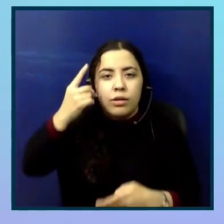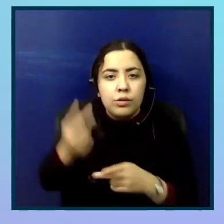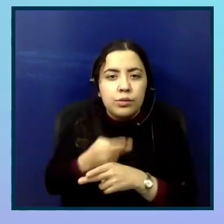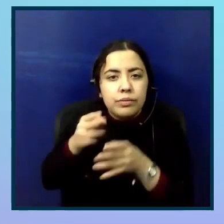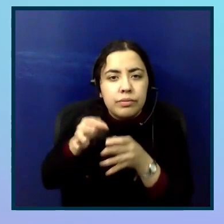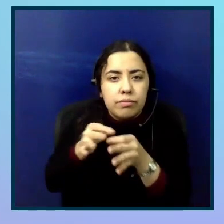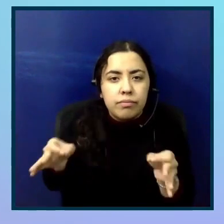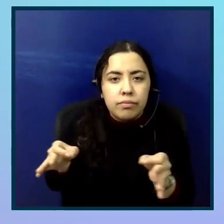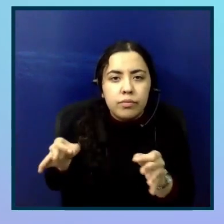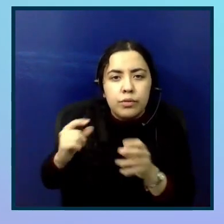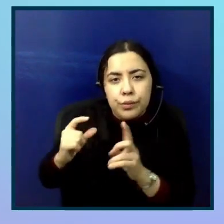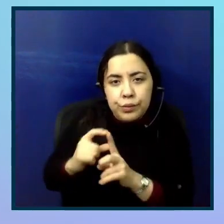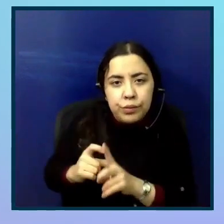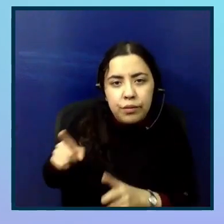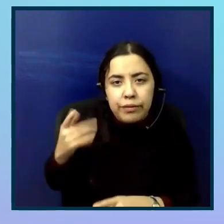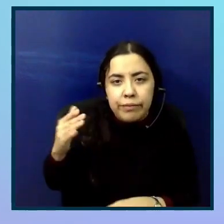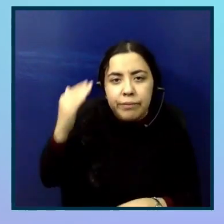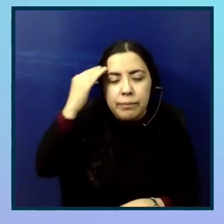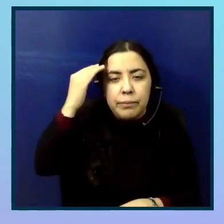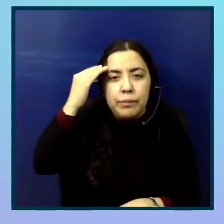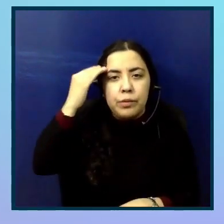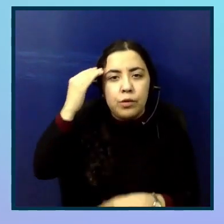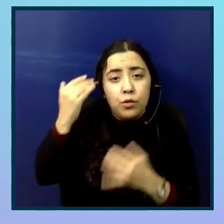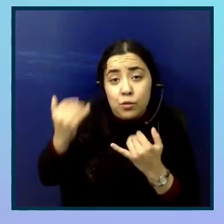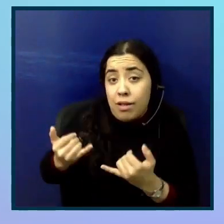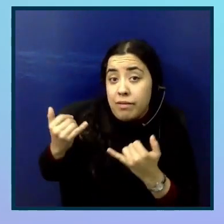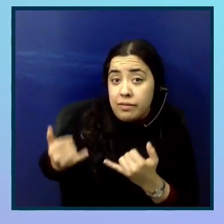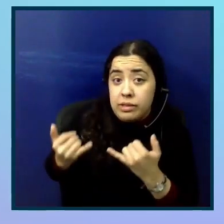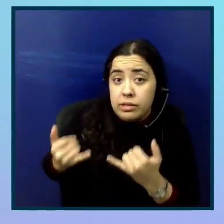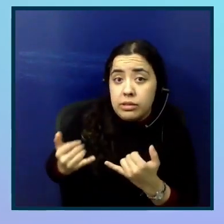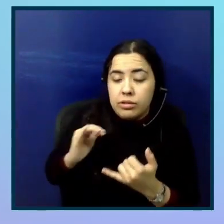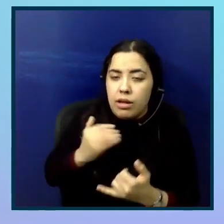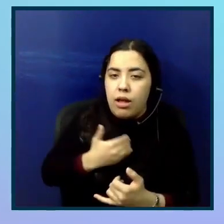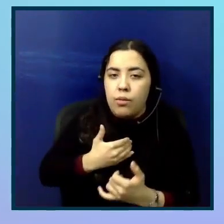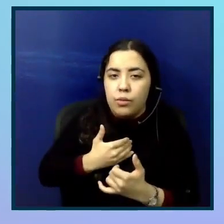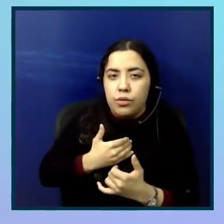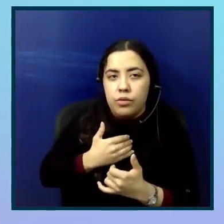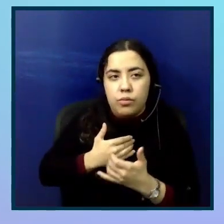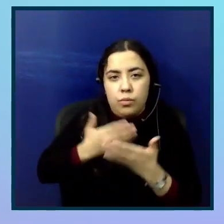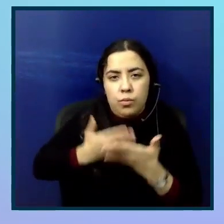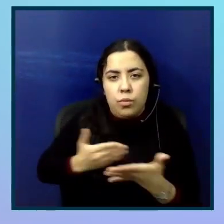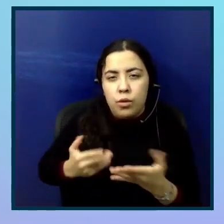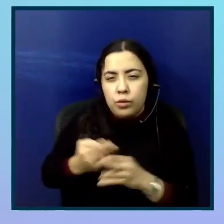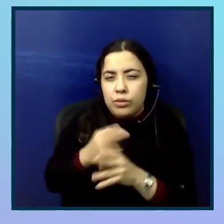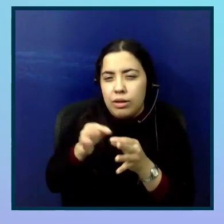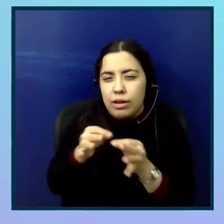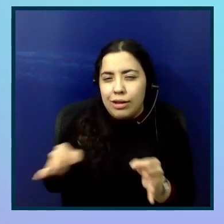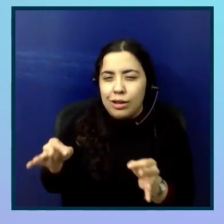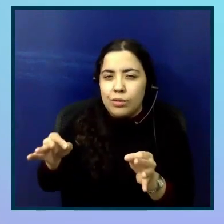and terminology that is very much relevant to our product and using language and terminology that is about our product.